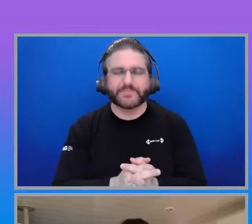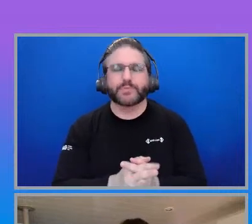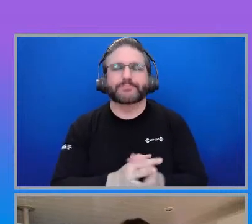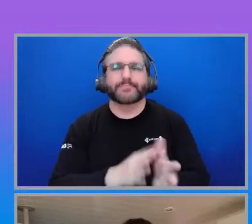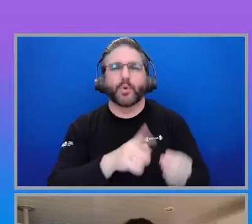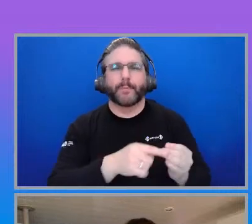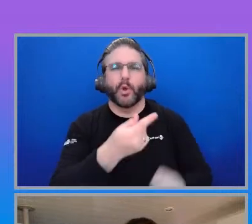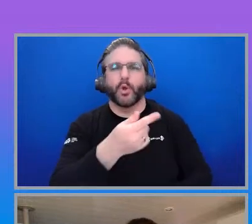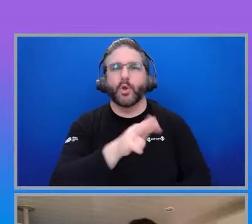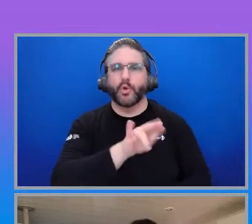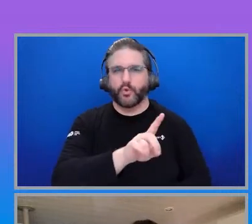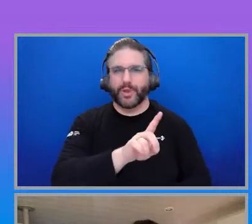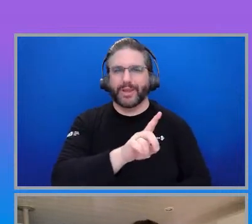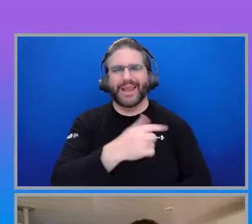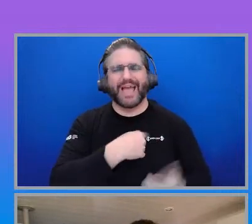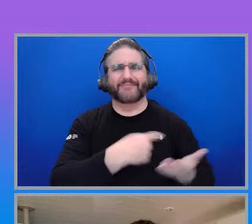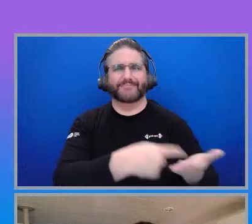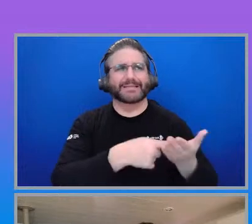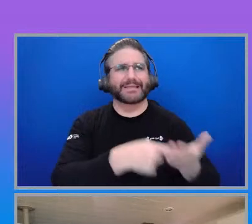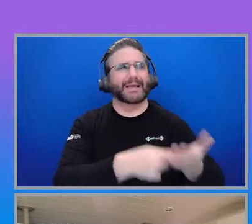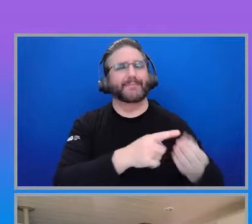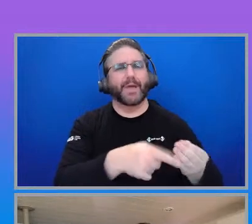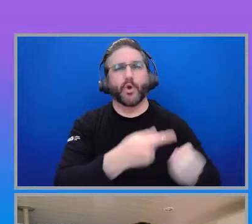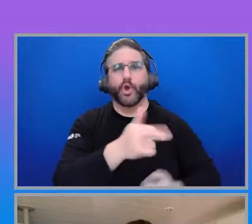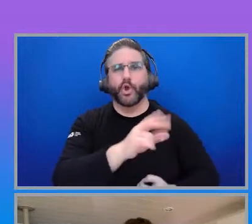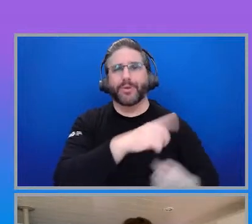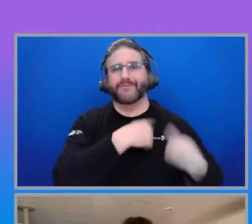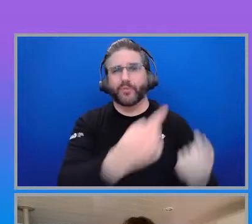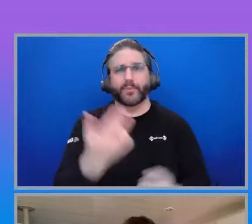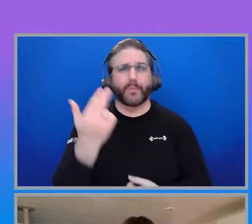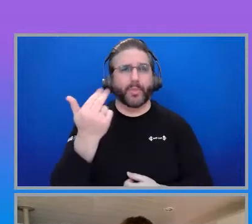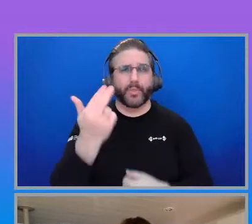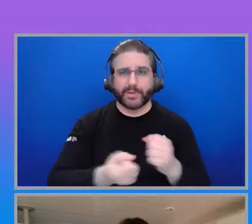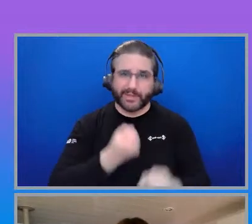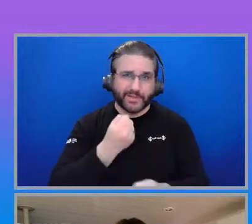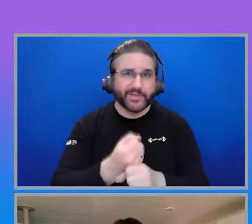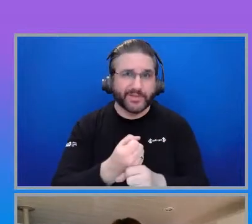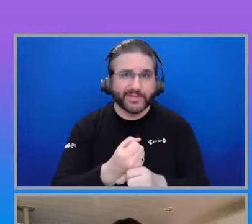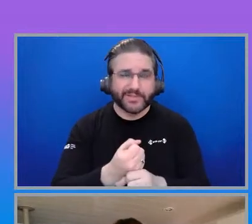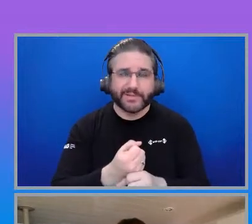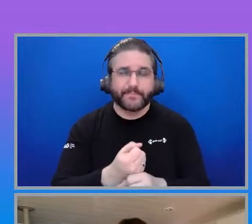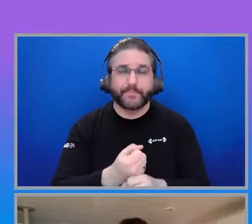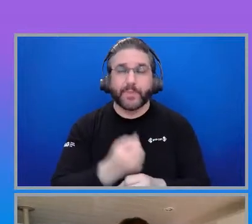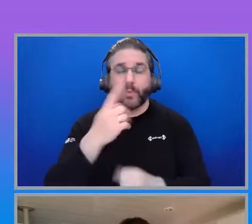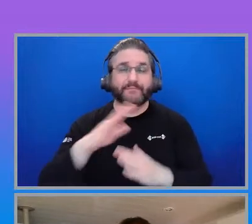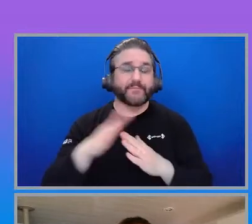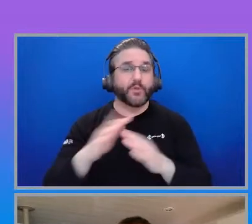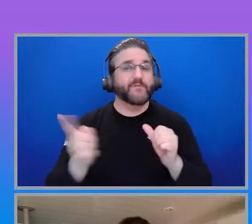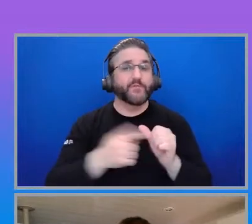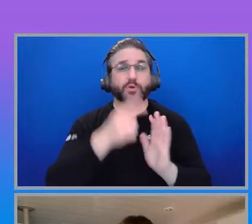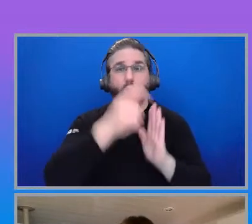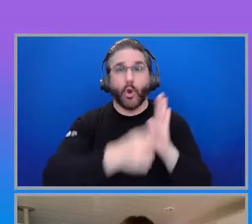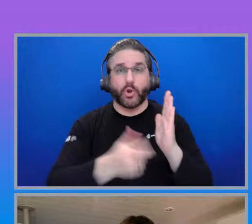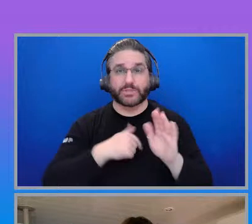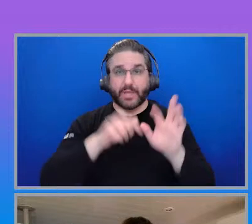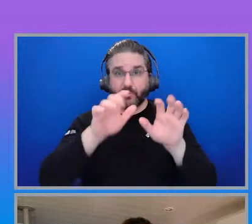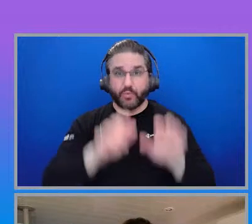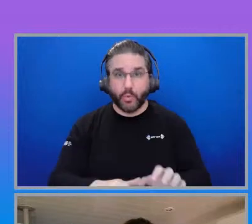I've been going on about grid for about 13 years at this point, and one of the first